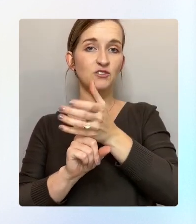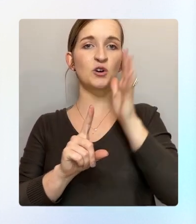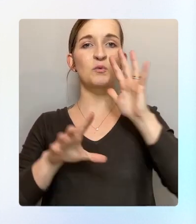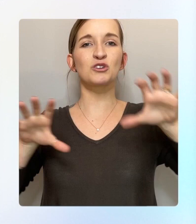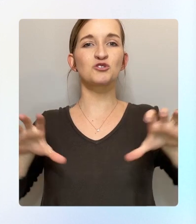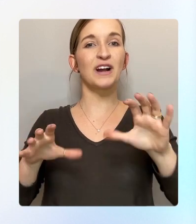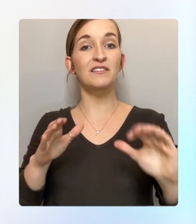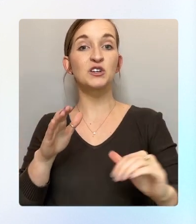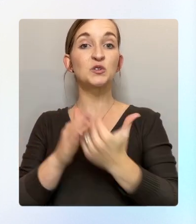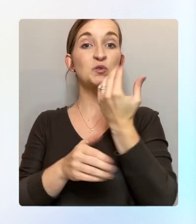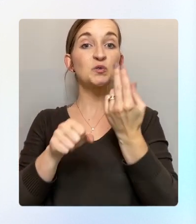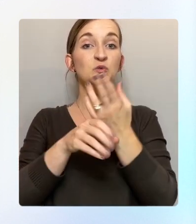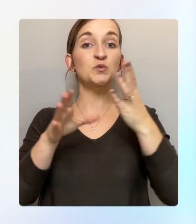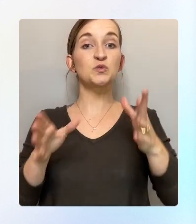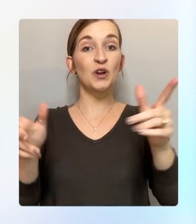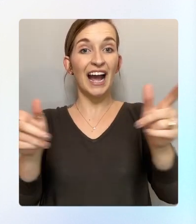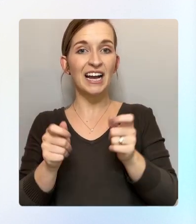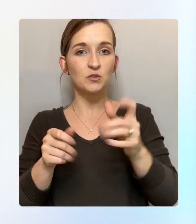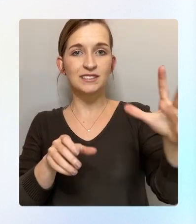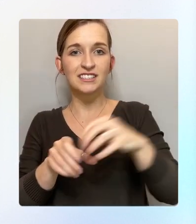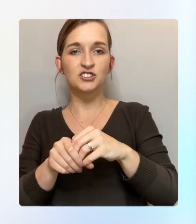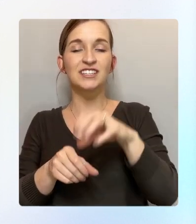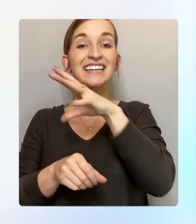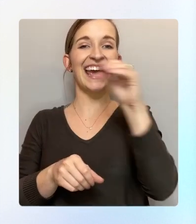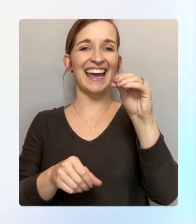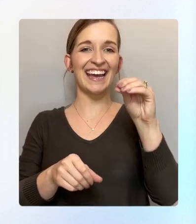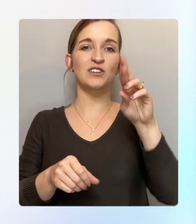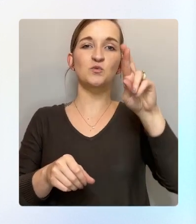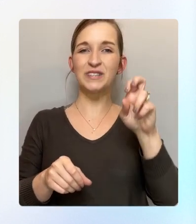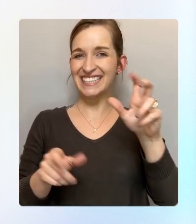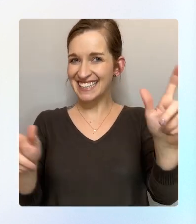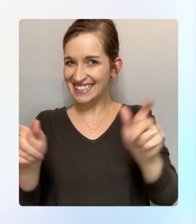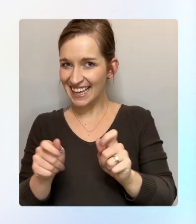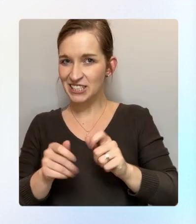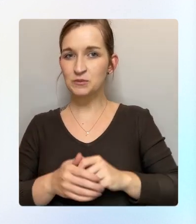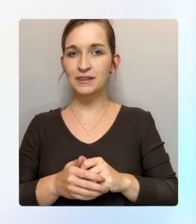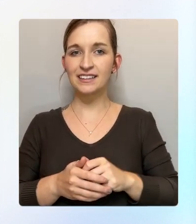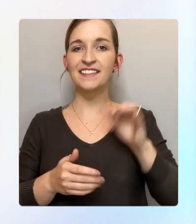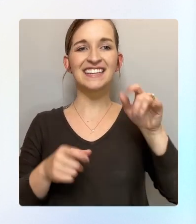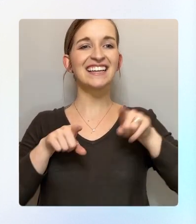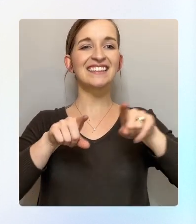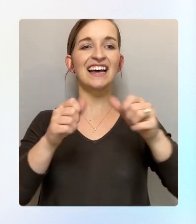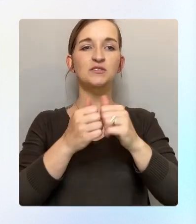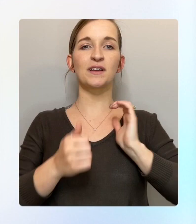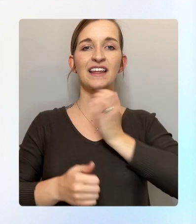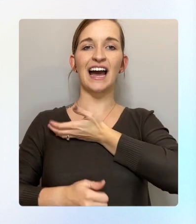This learning aligns with our best practice of leveraging mixed-reality content in trailers to allow a potential user